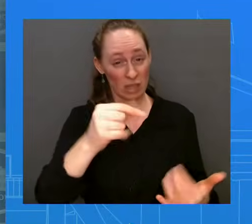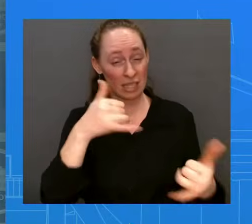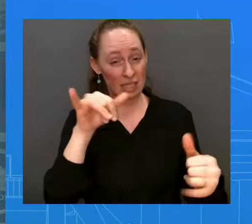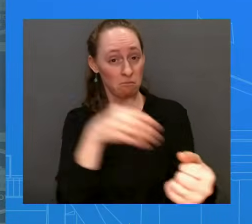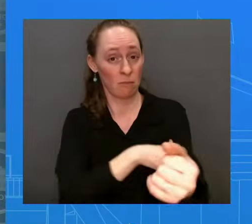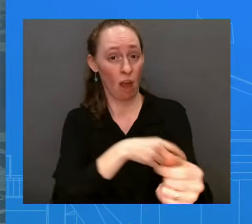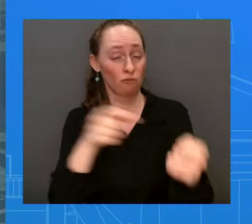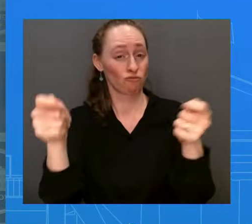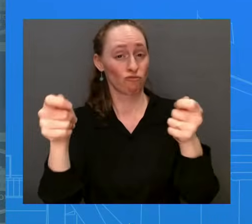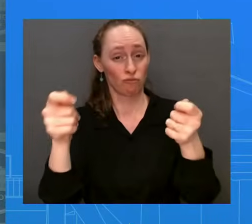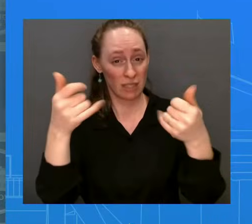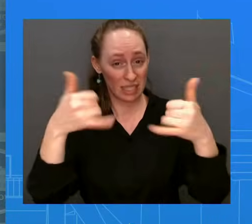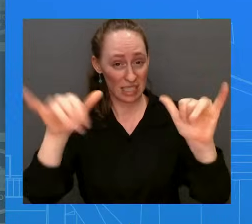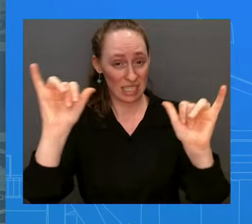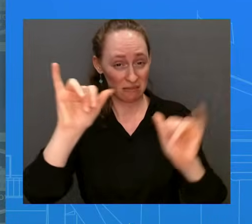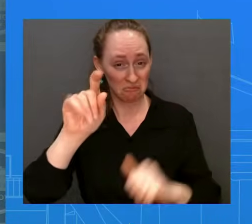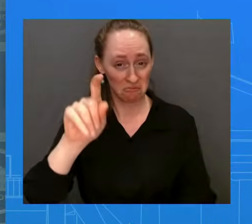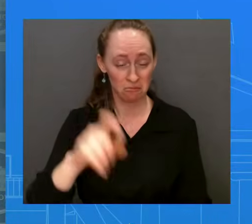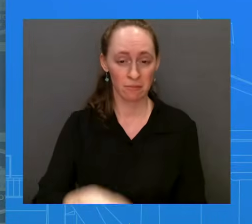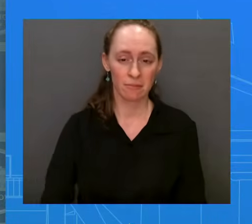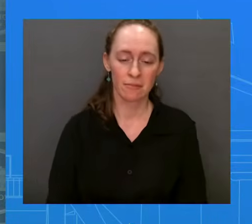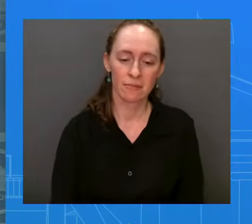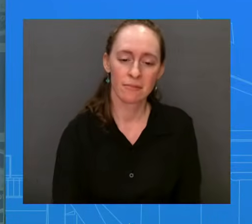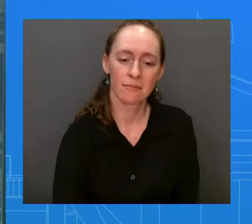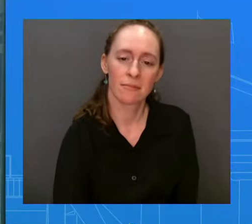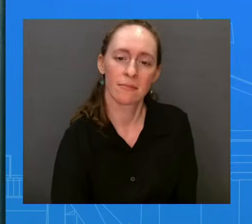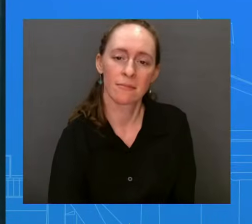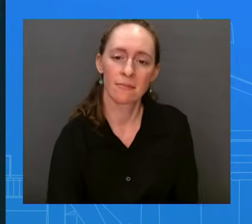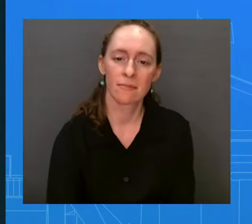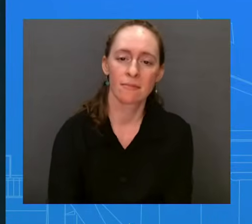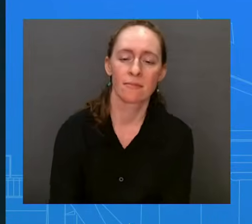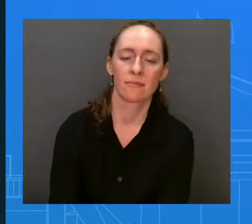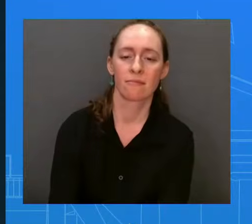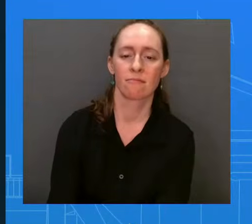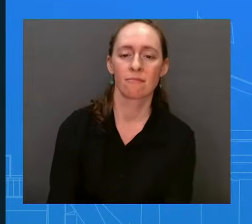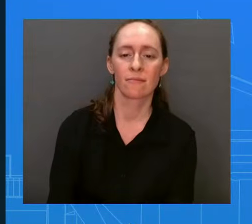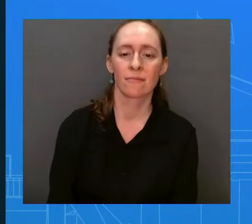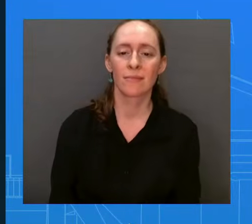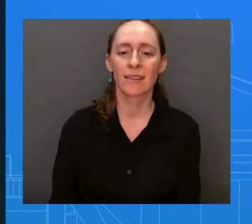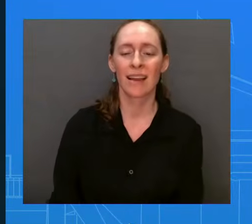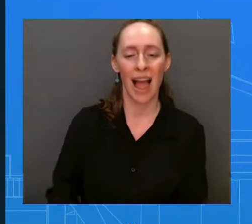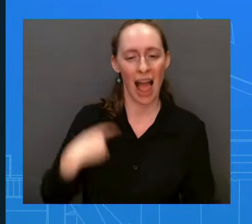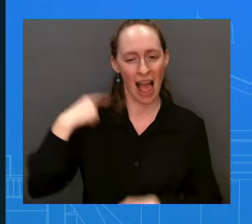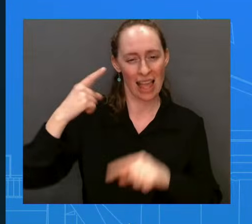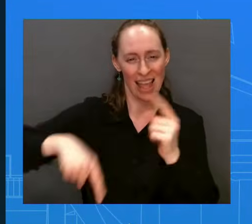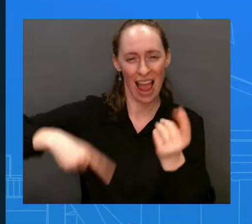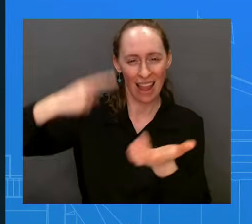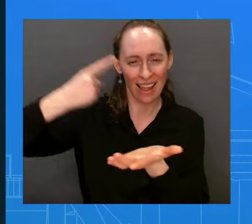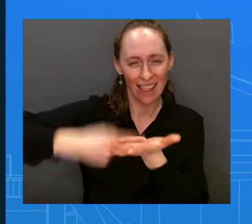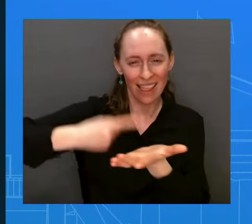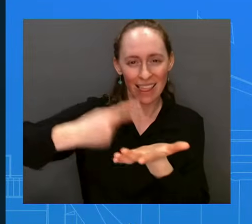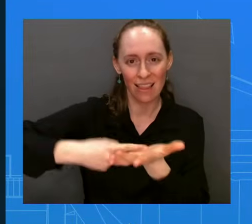Mr. Putin gets advised and how he -- you know, who's advising him and what they're saying.